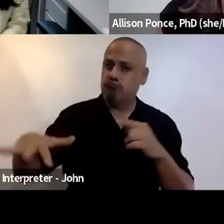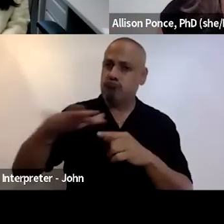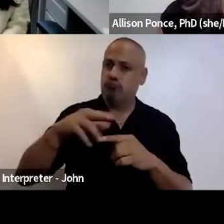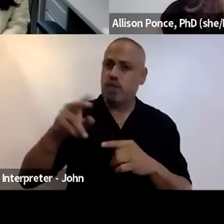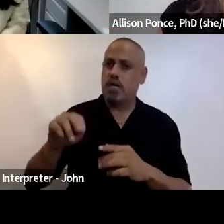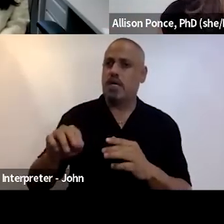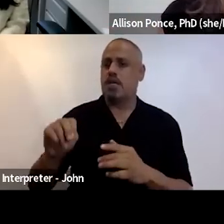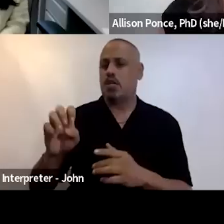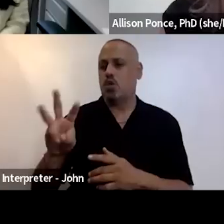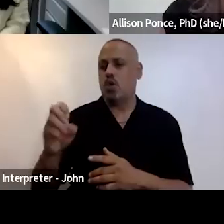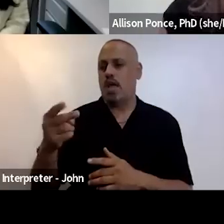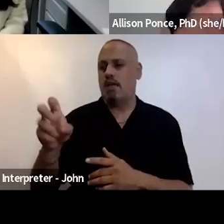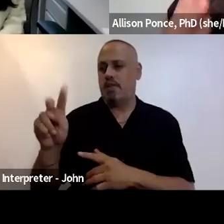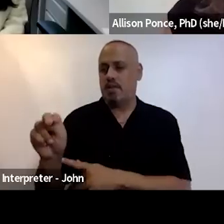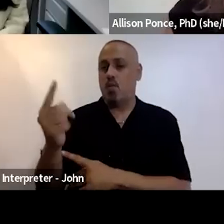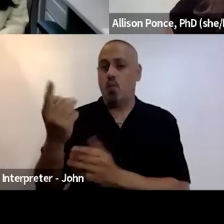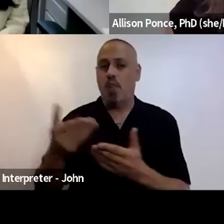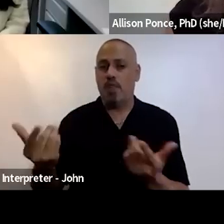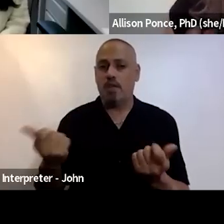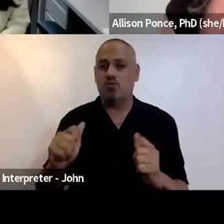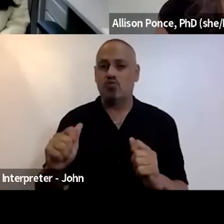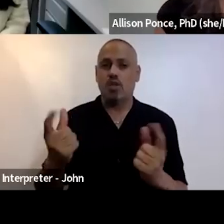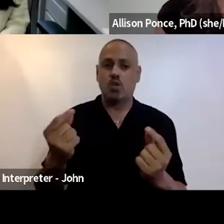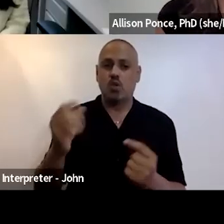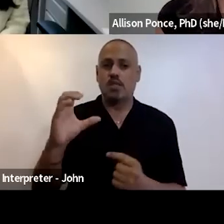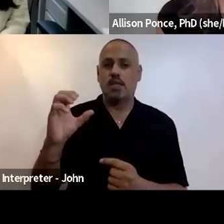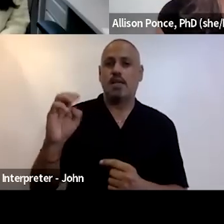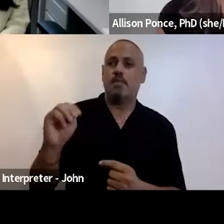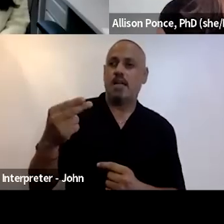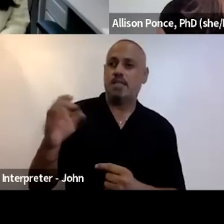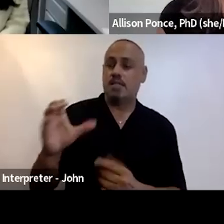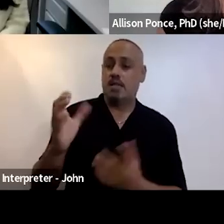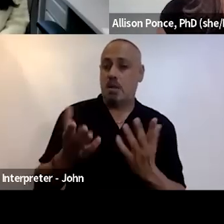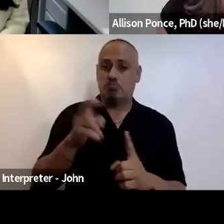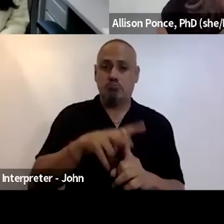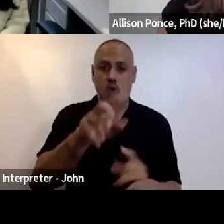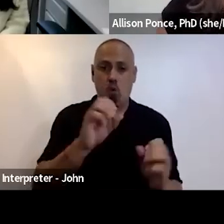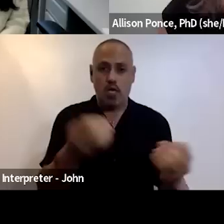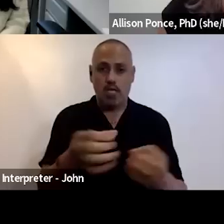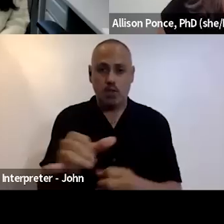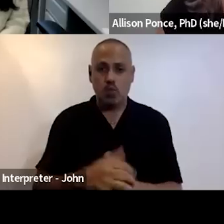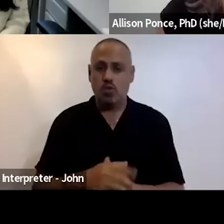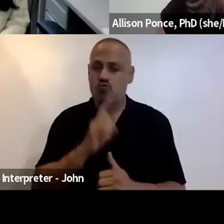And one of the things we try to do at CMHC, which might be applicable to your organizations, is to really think about